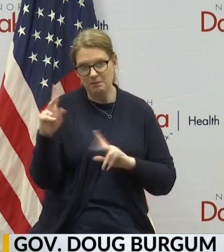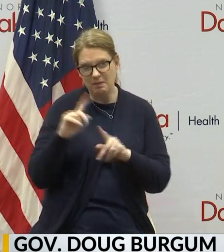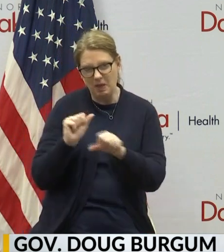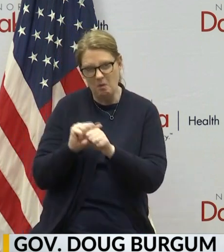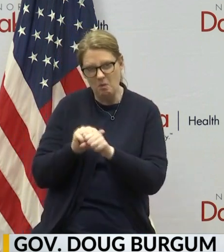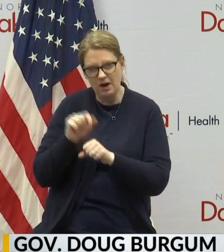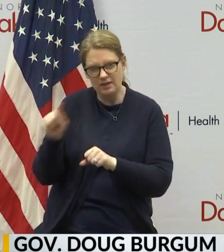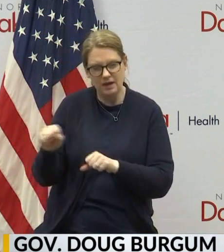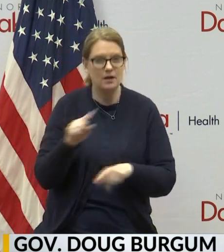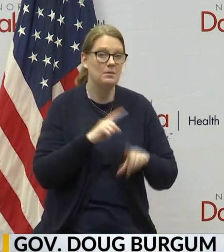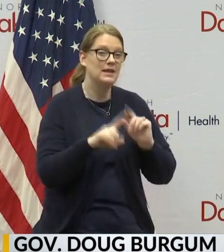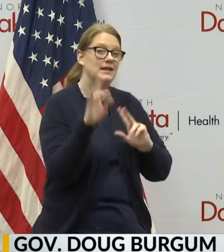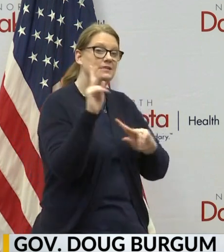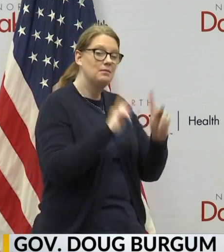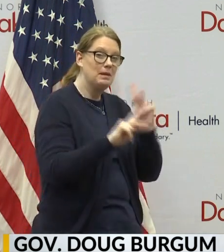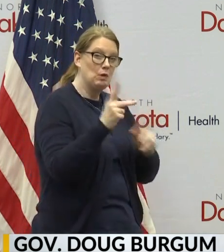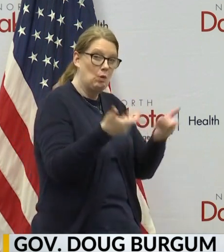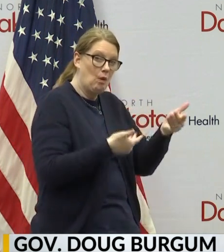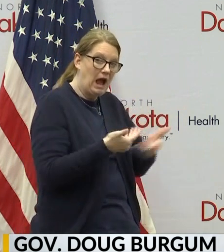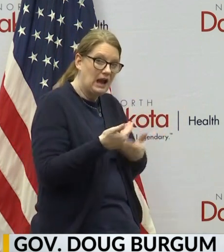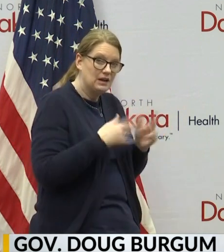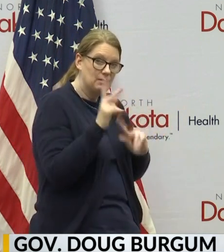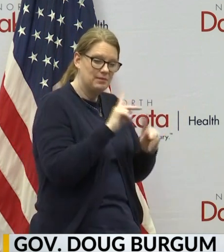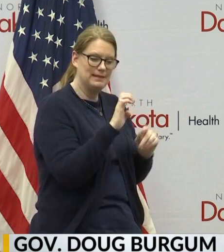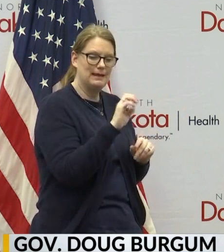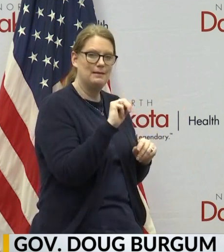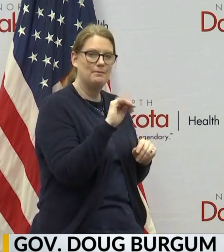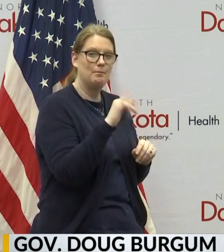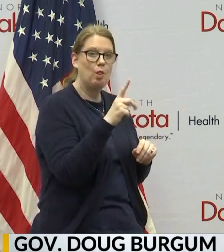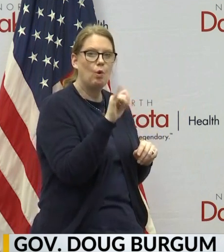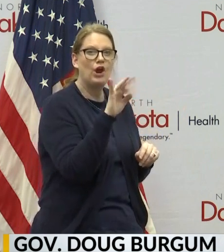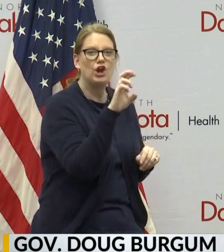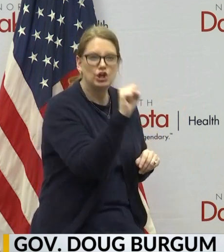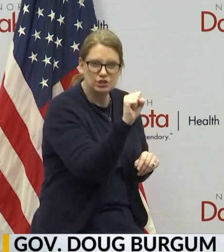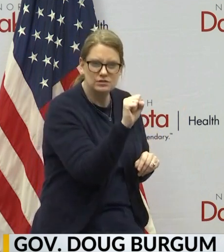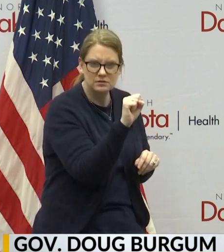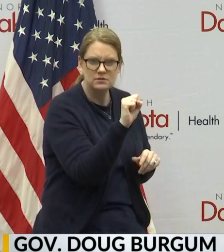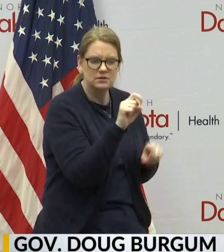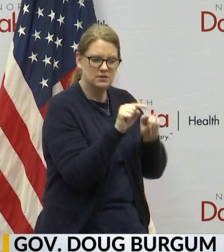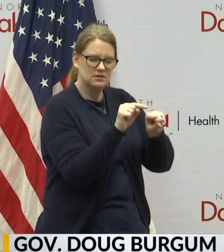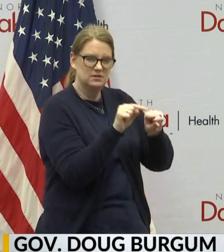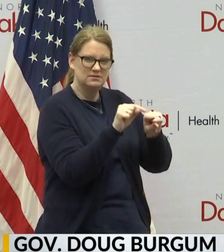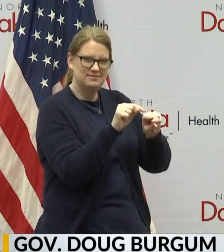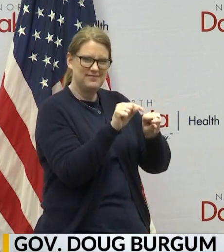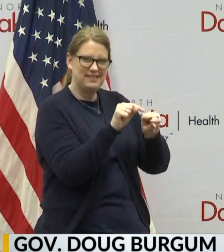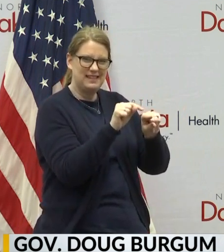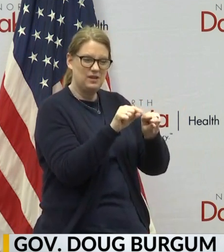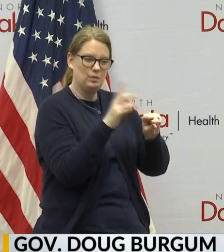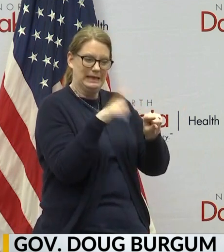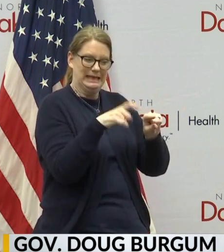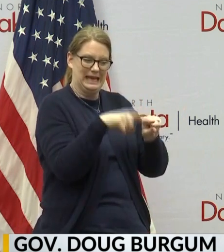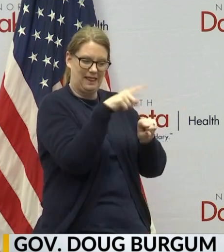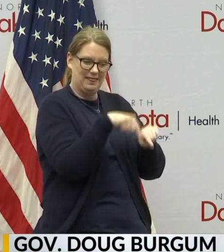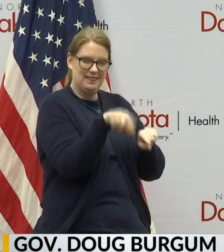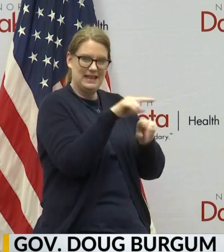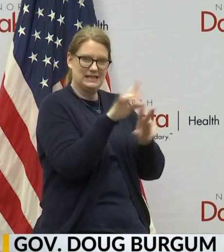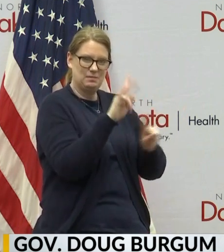CONDITIONS. WE'VE ANNOUNCED WHAT WE'RE DOING FOR EMPLOYEES, BUT TODAY, WE WANT TO DO SOME THINGS FOR EMPLOYERS BECAUSE WE KNOW THE